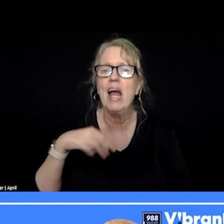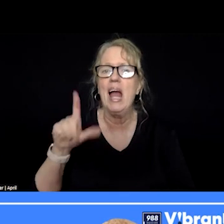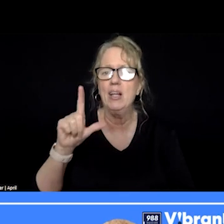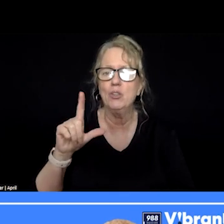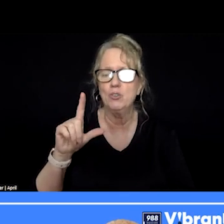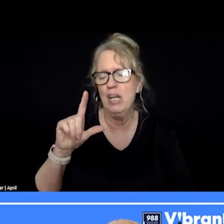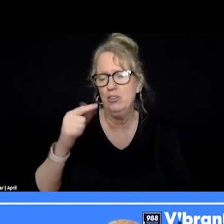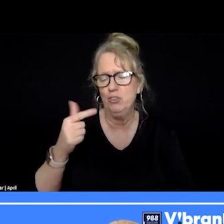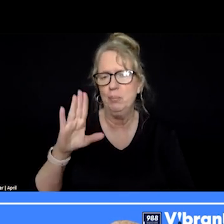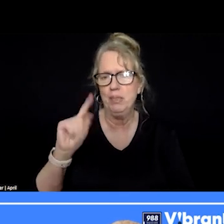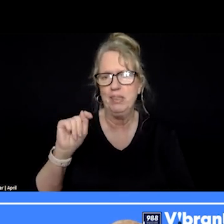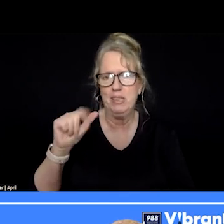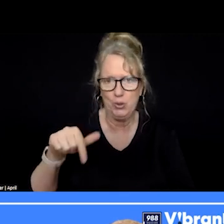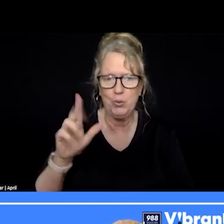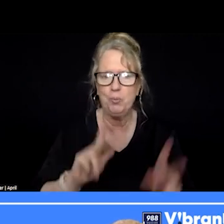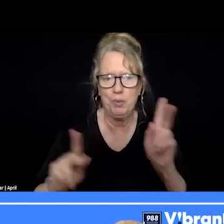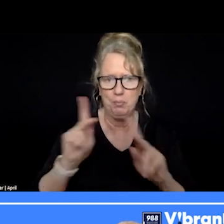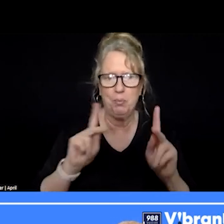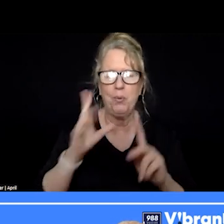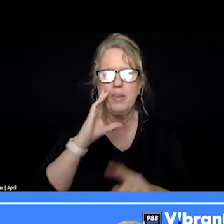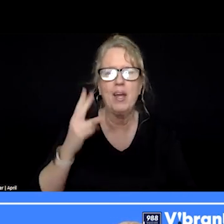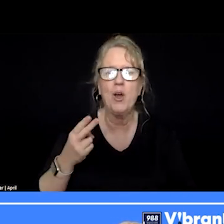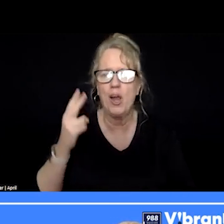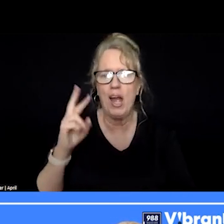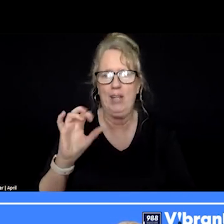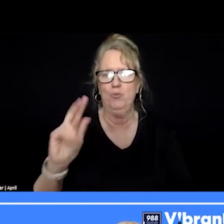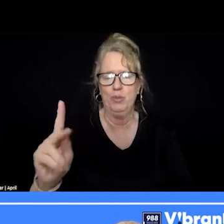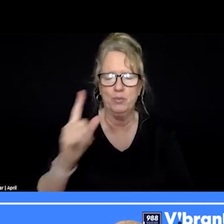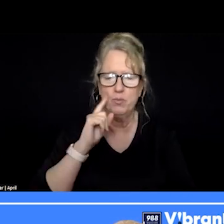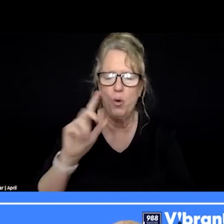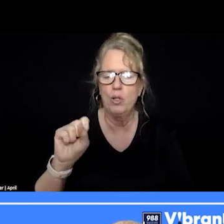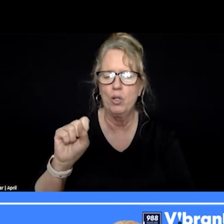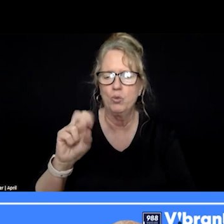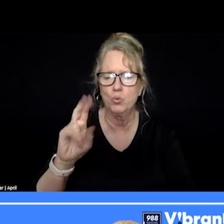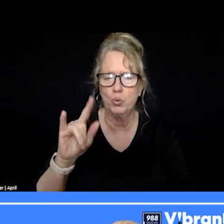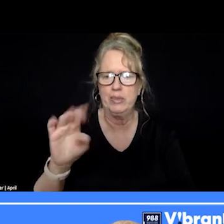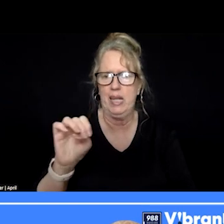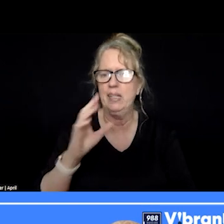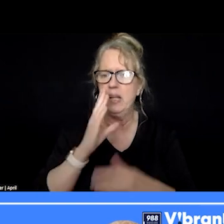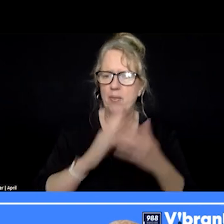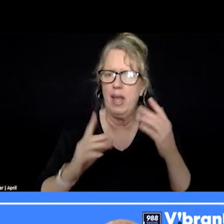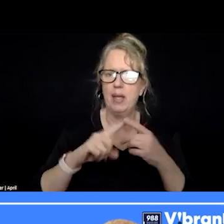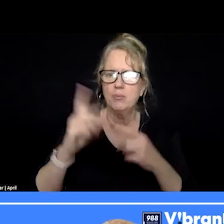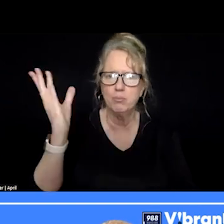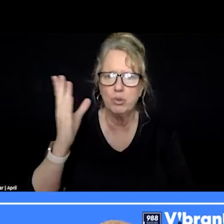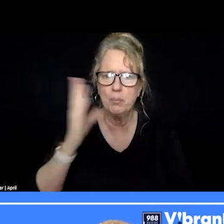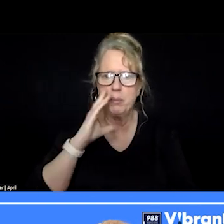CERTAINLY, A POPULATION OF HIGH RISK OF SUICIDE. THAT PRESENTATION WILL BE ANGELA WEEKS.